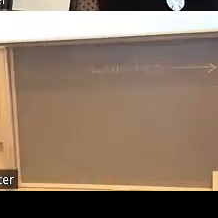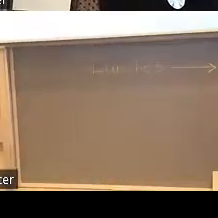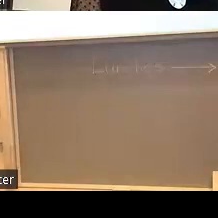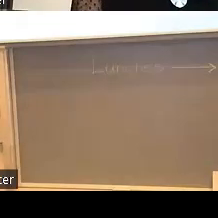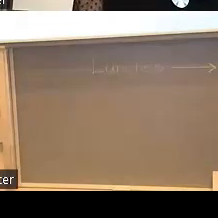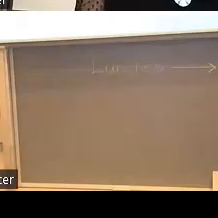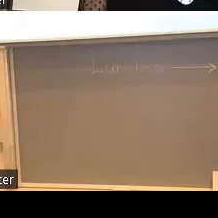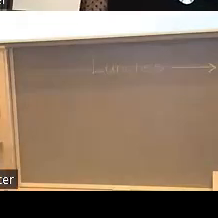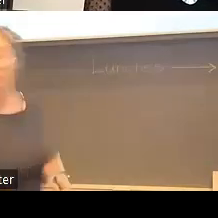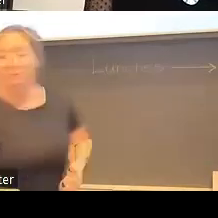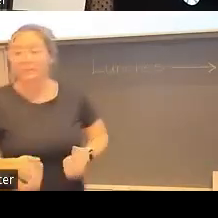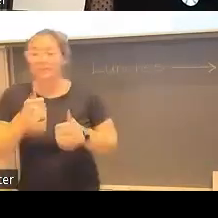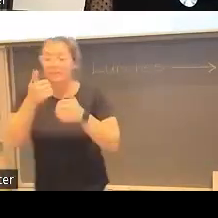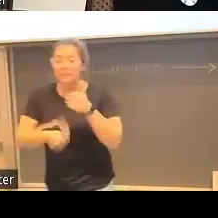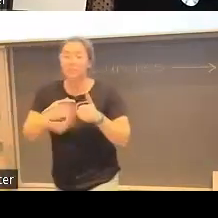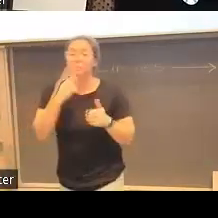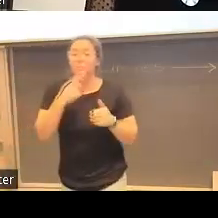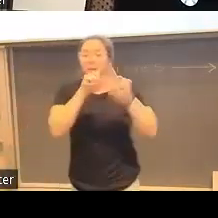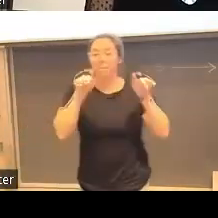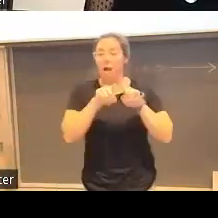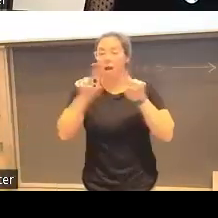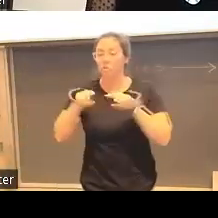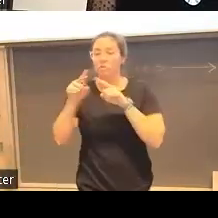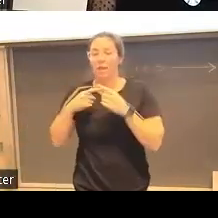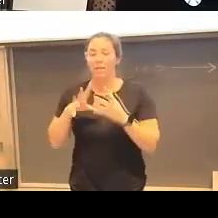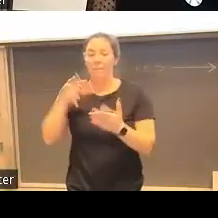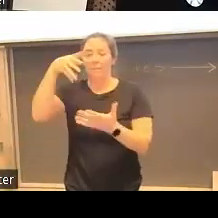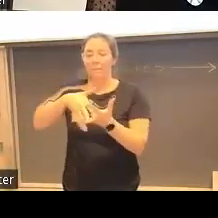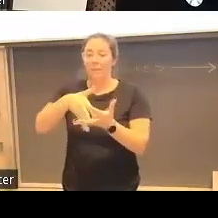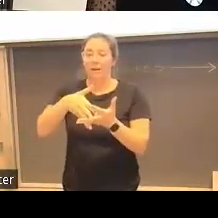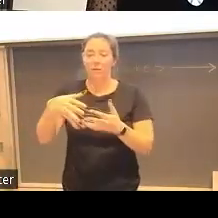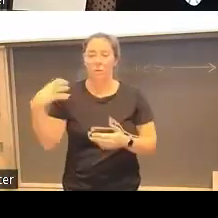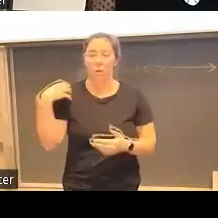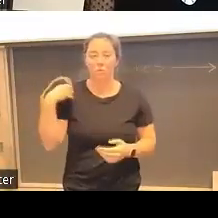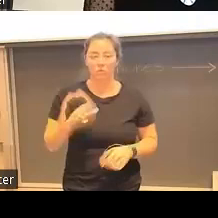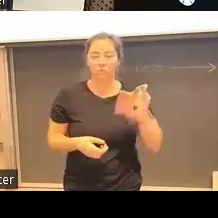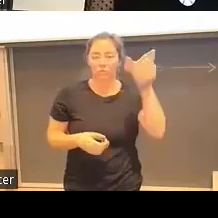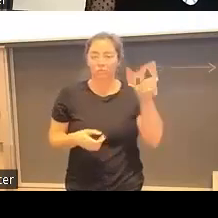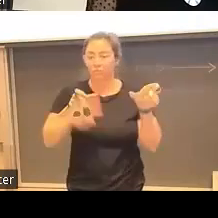one embedded coach those in Orange are in areas that routinely ask for our help or have requested